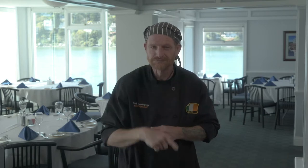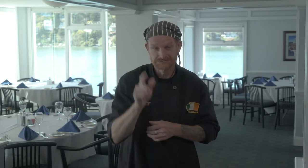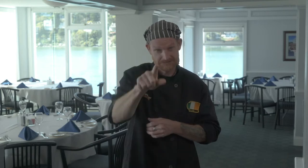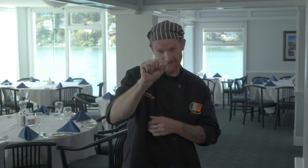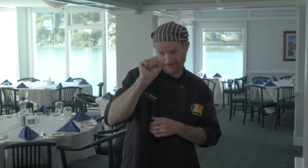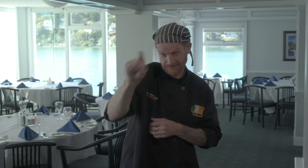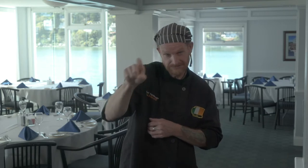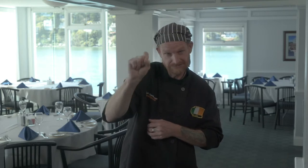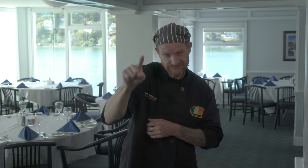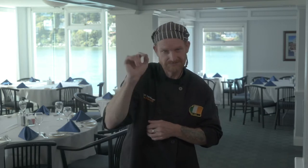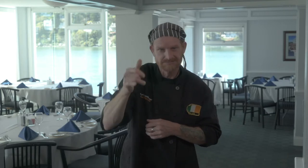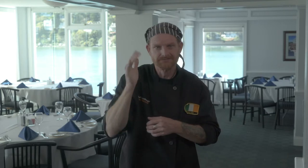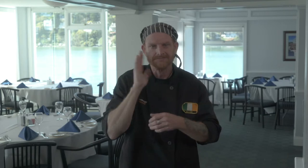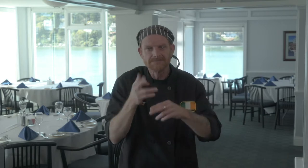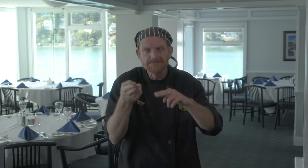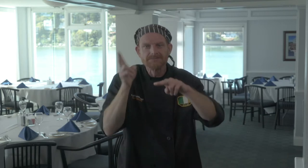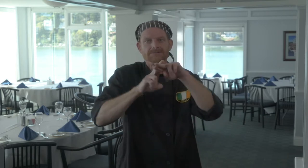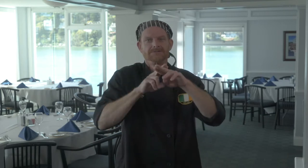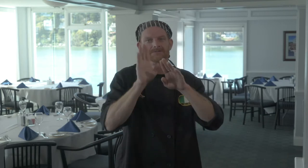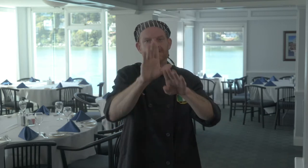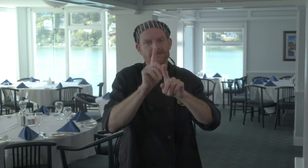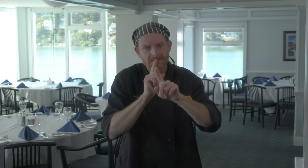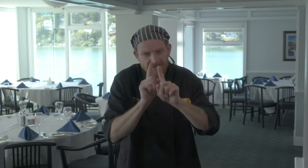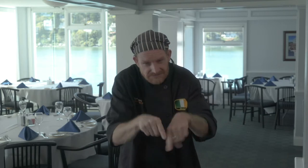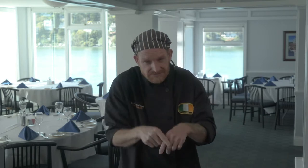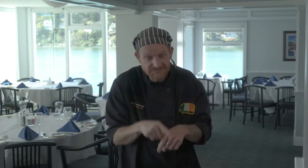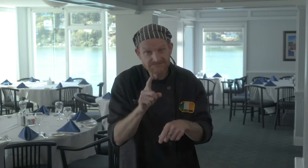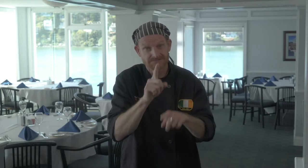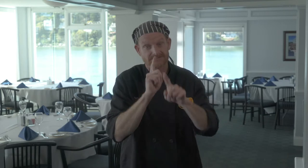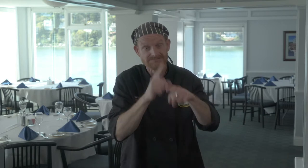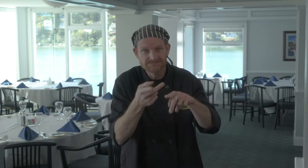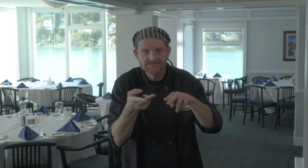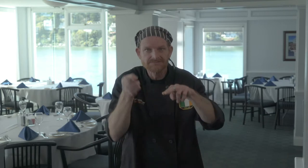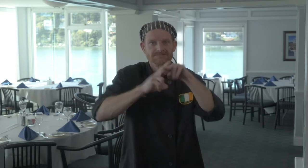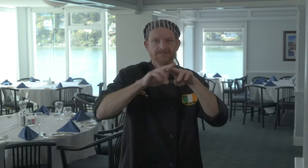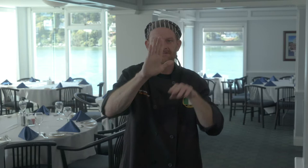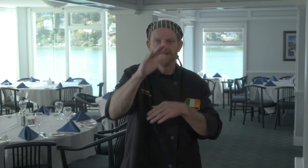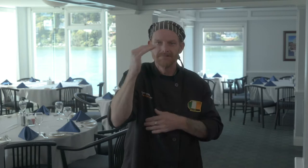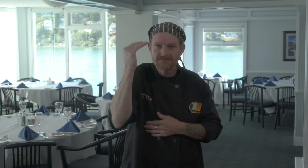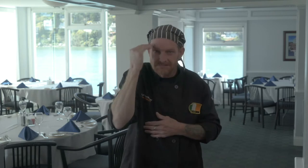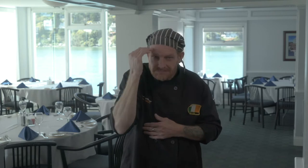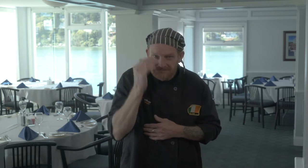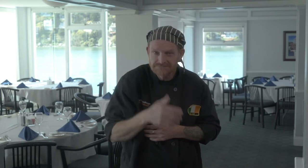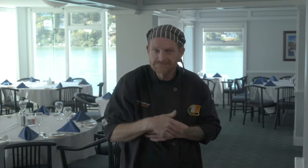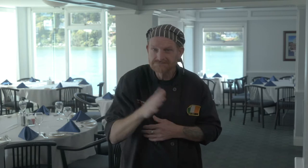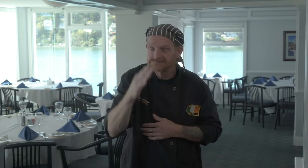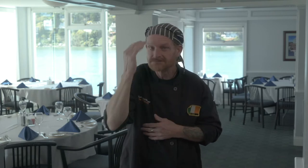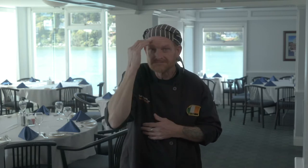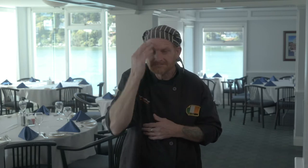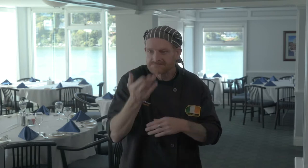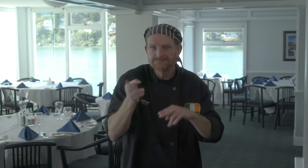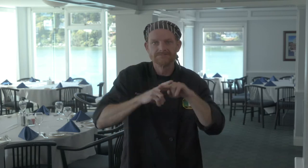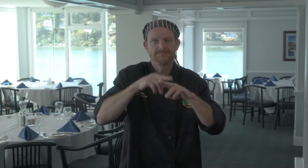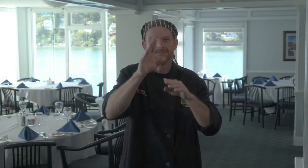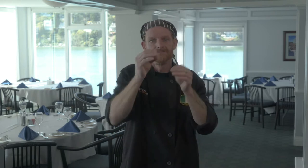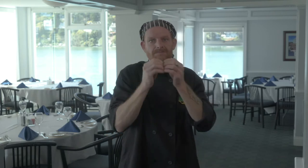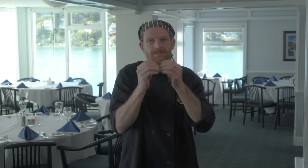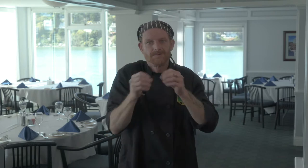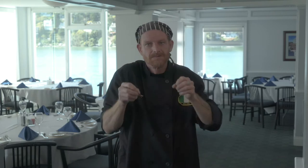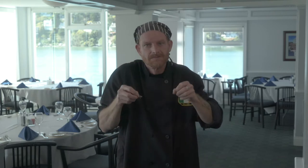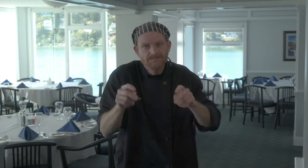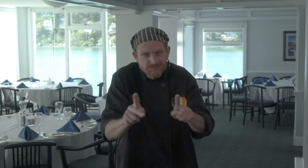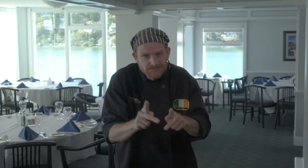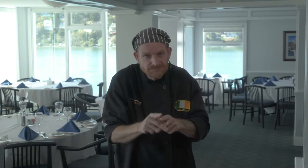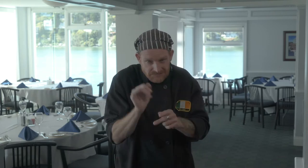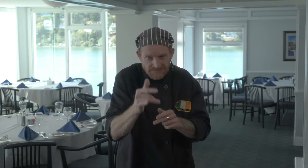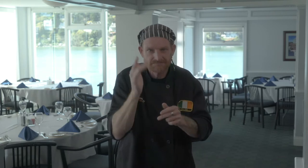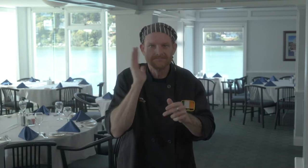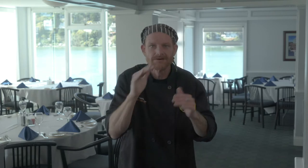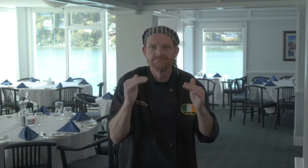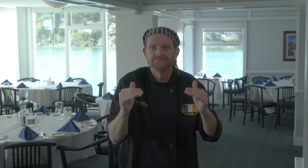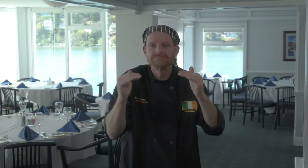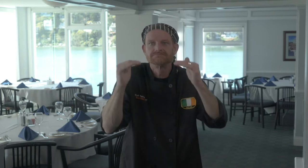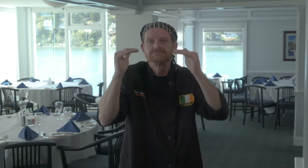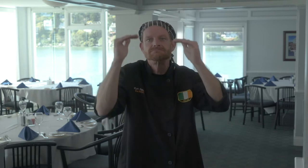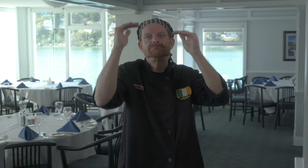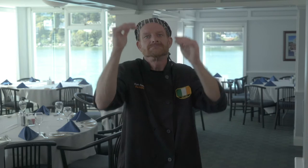Asking questions increases your knowledge, it increases your skills, and it brings you more opportunities to advance.